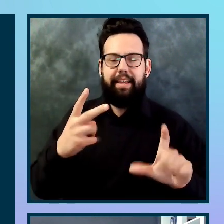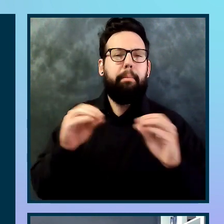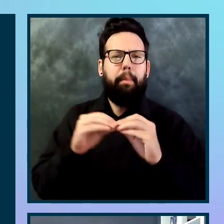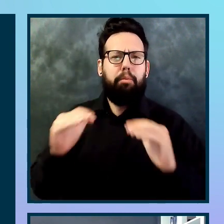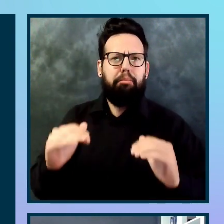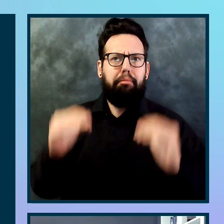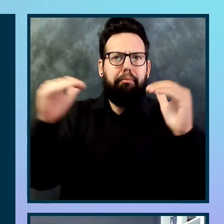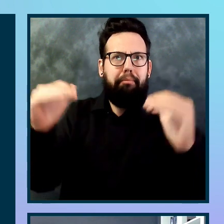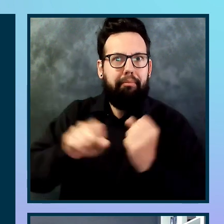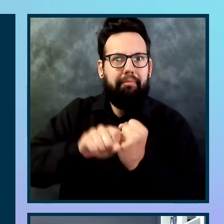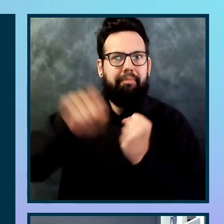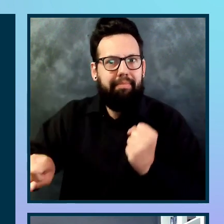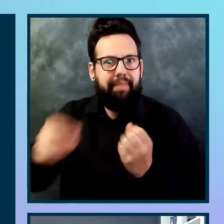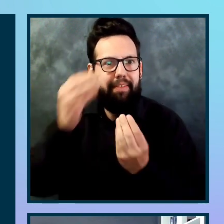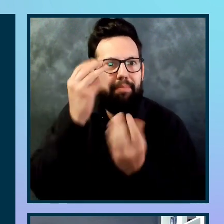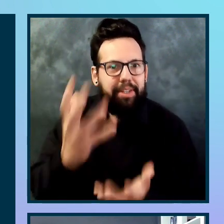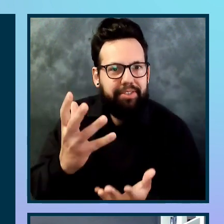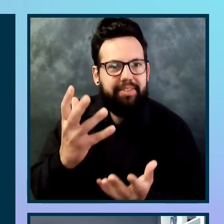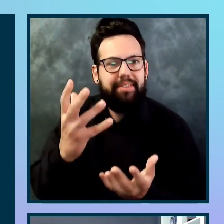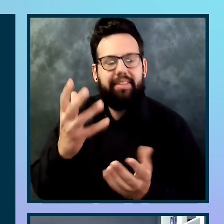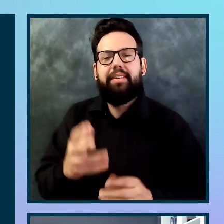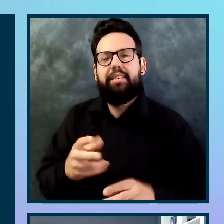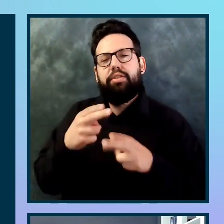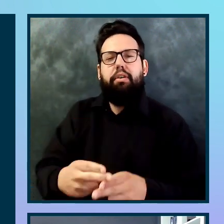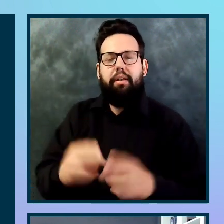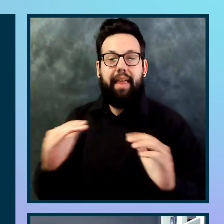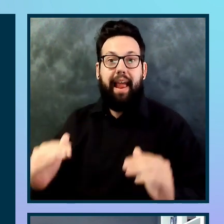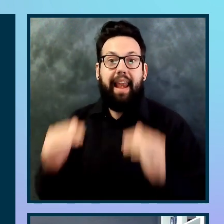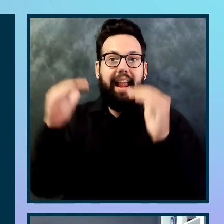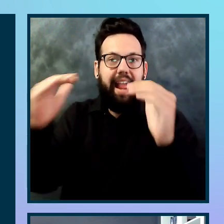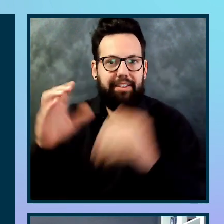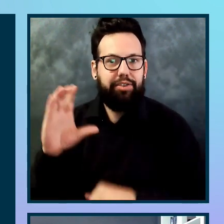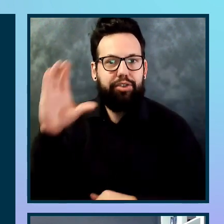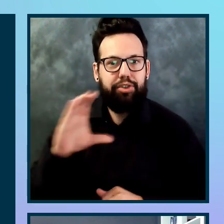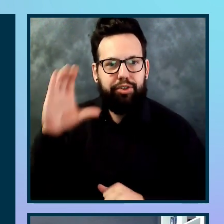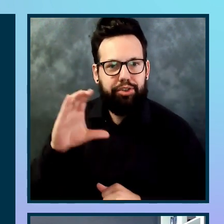but now the auto complete is enhanced. On the left hand side of that auto suggestion,